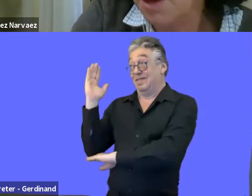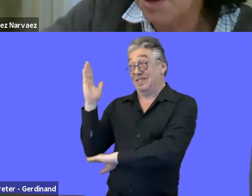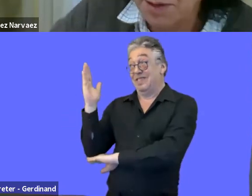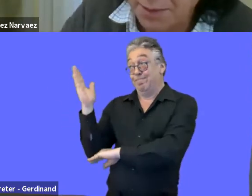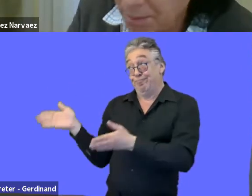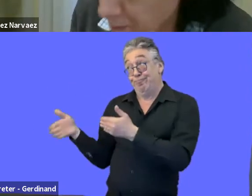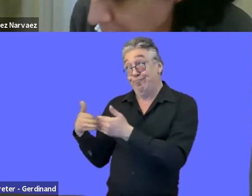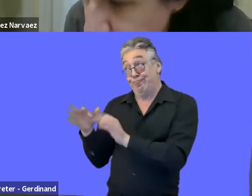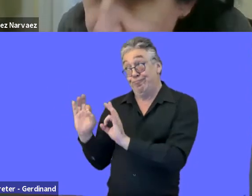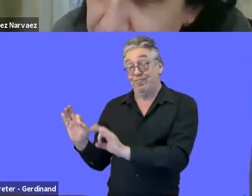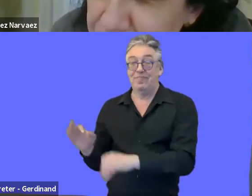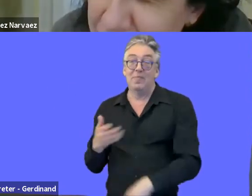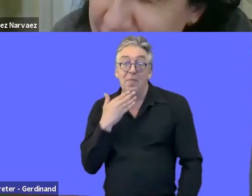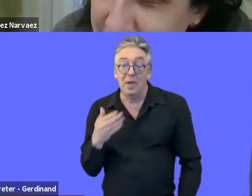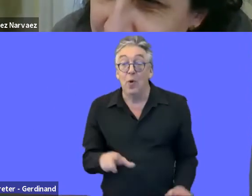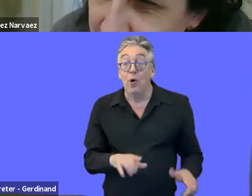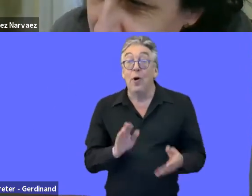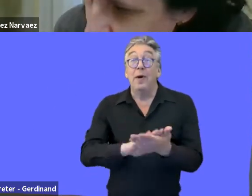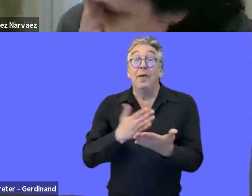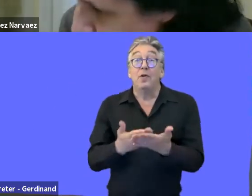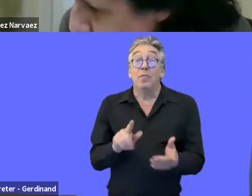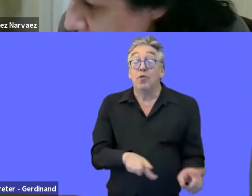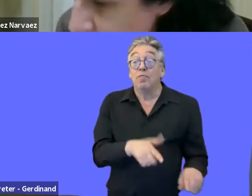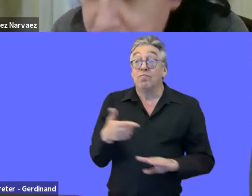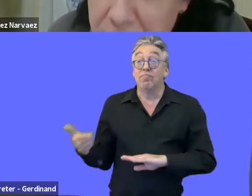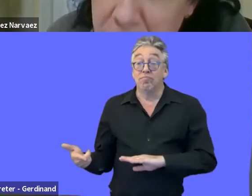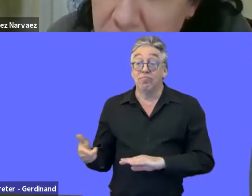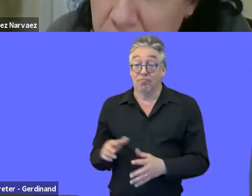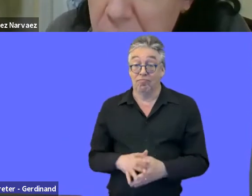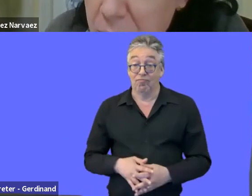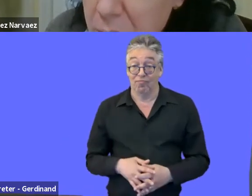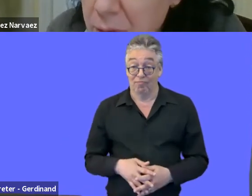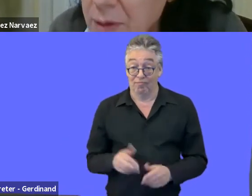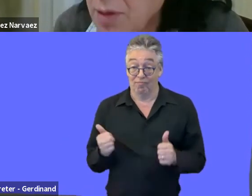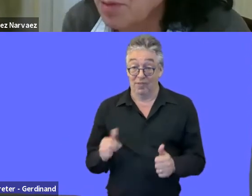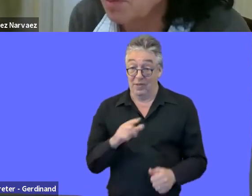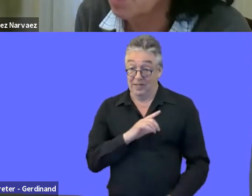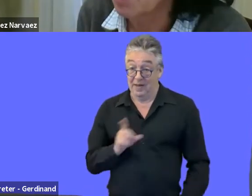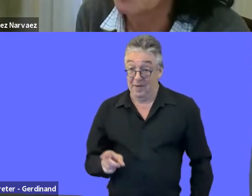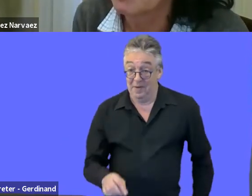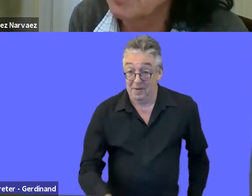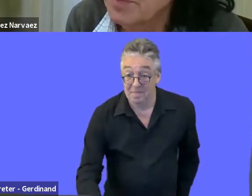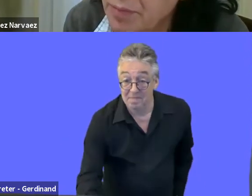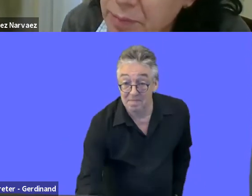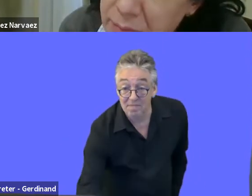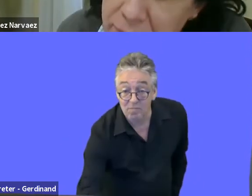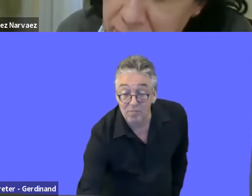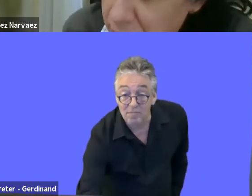I will go over it quickly, I will just mention that interim measures requests are possible